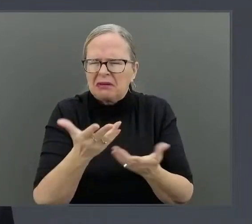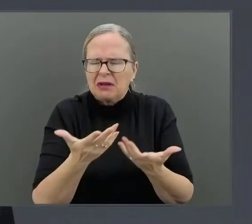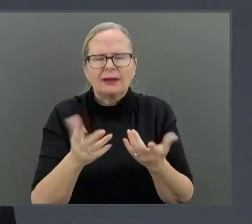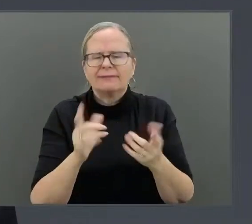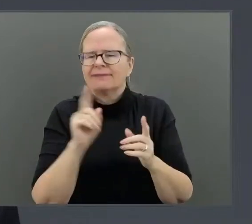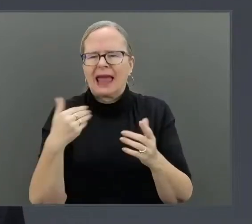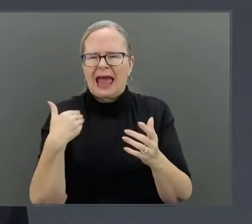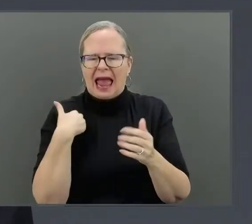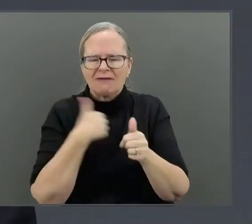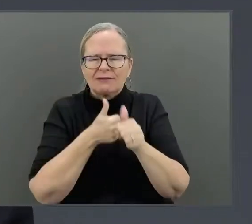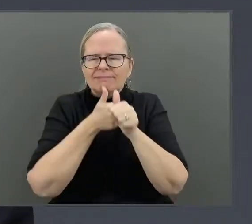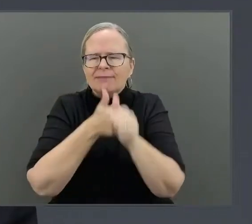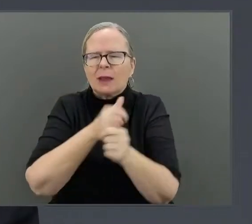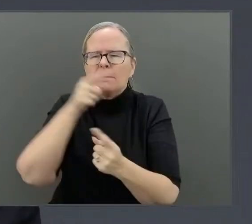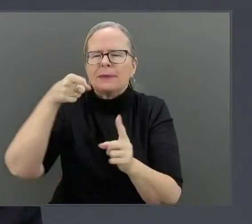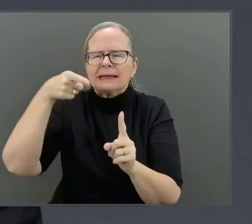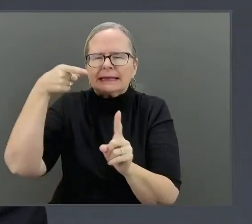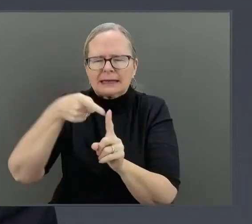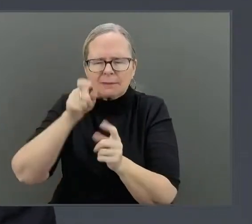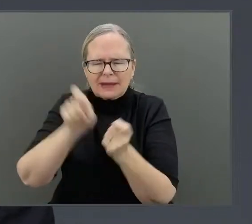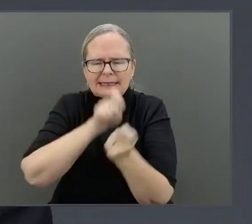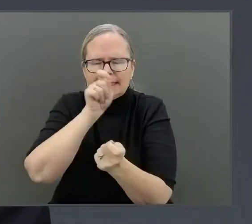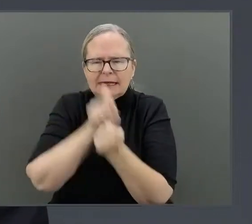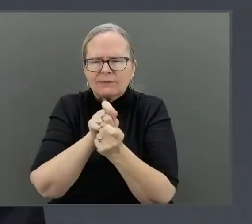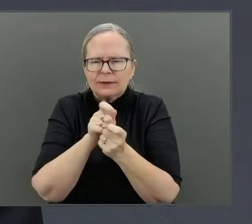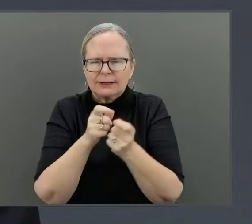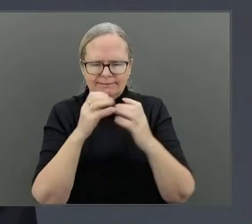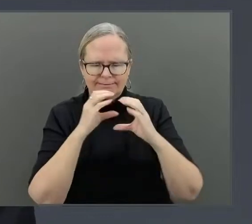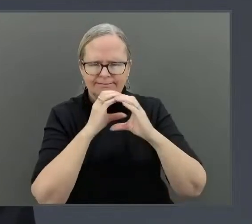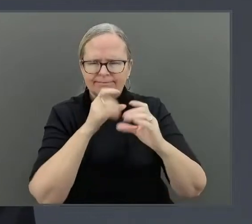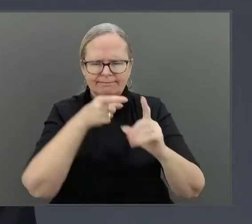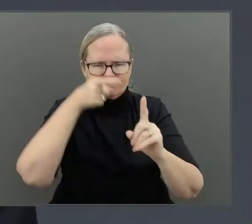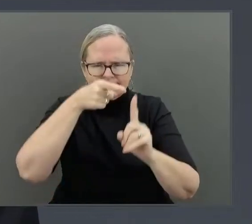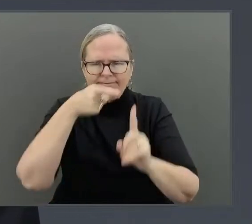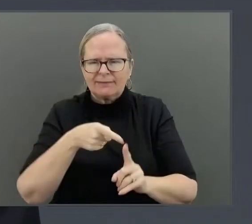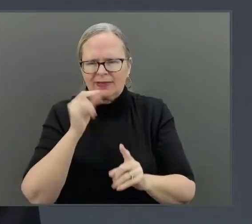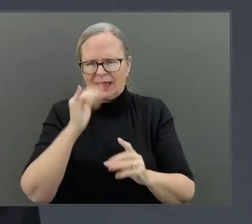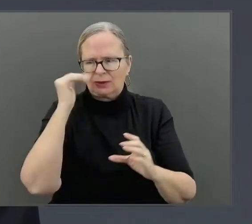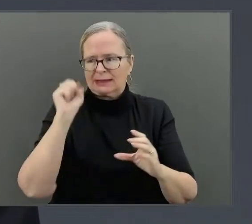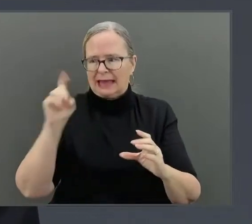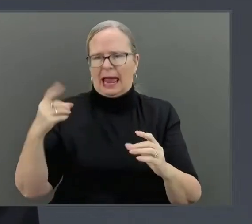different technical specifications for pipe and we need to ensure we use the specific pipe for